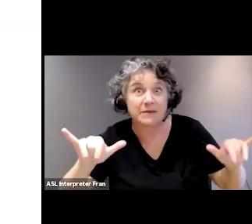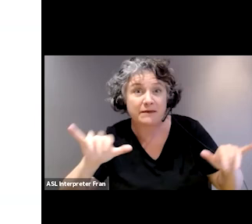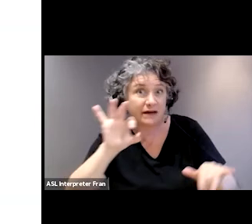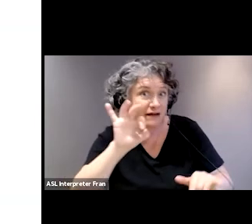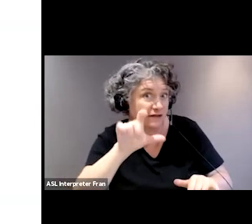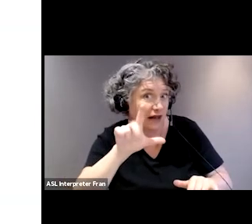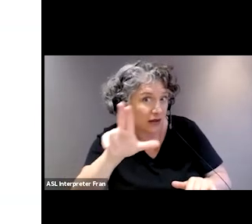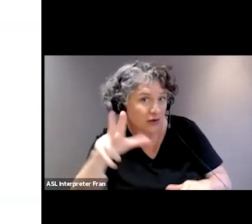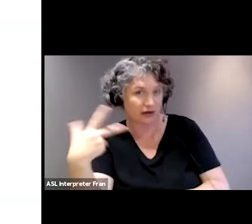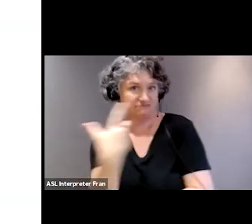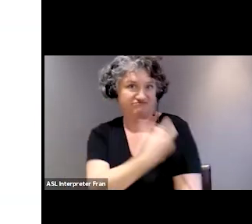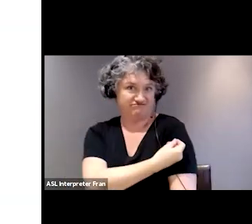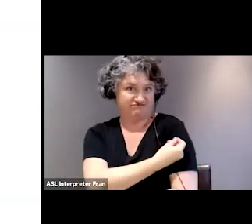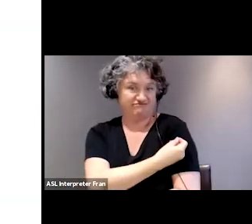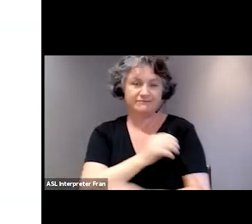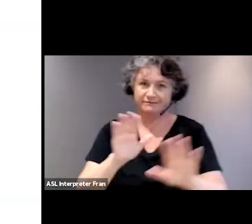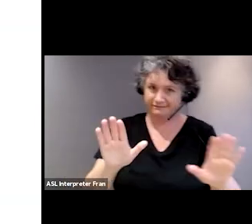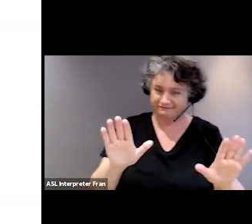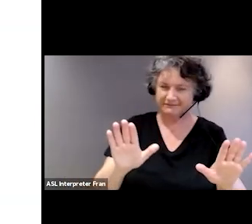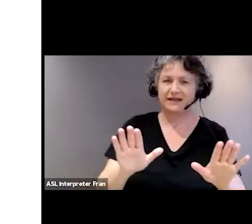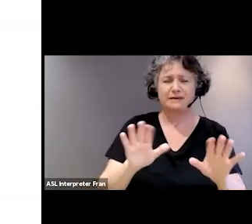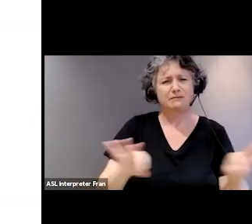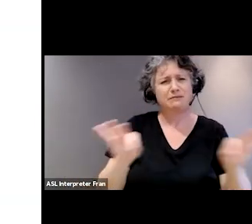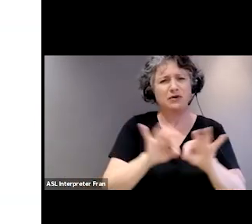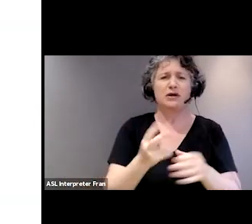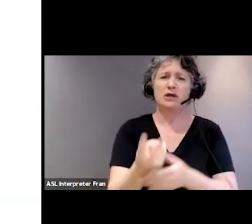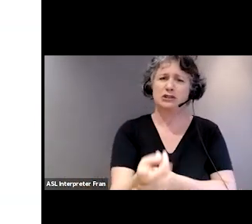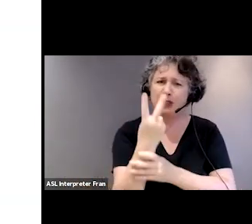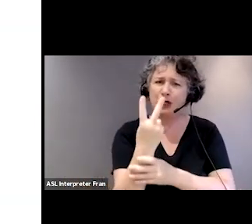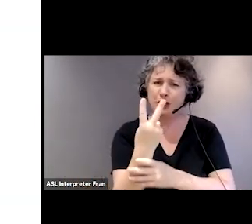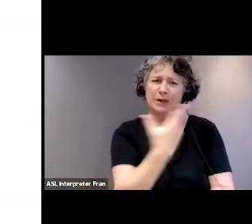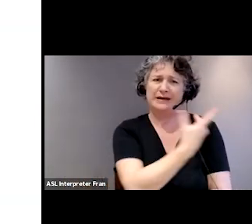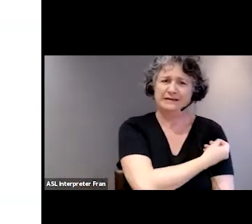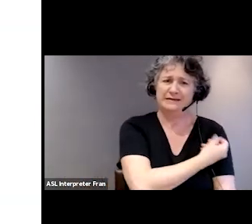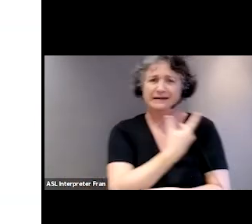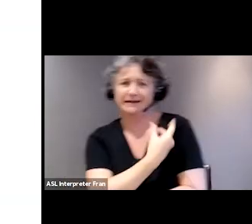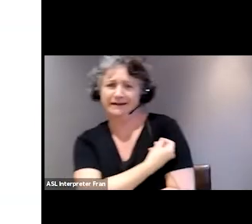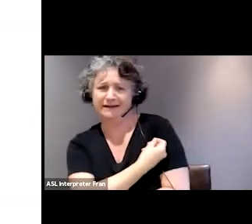infographics here just showing some of the public health measures that we should still continue. Wearing a mask or face covering, staying home when sick, maintaining